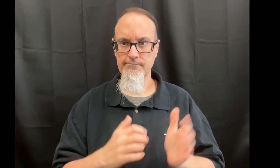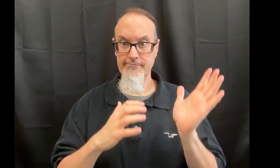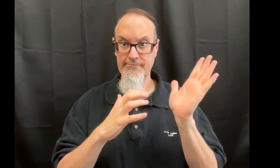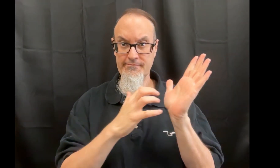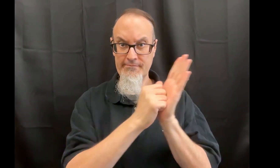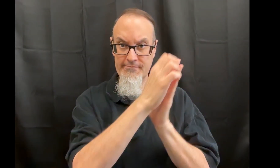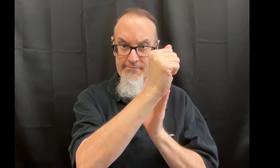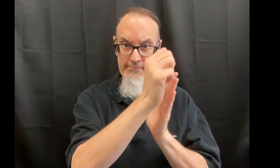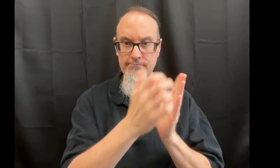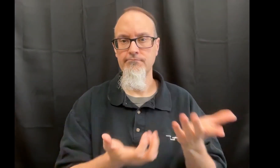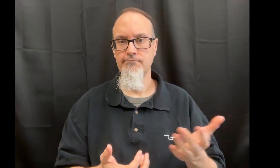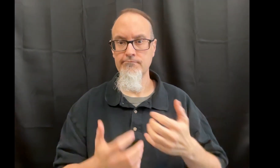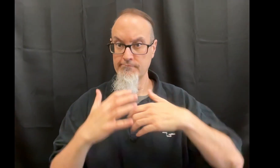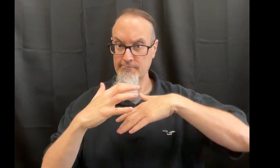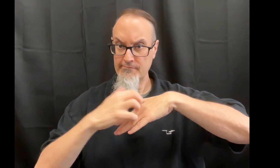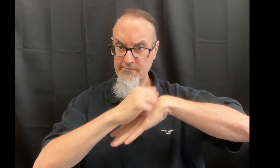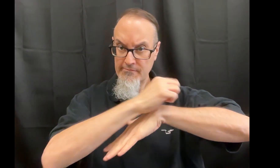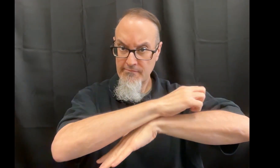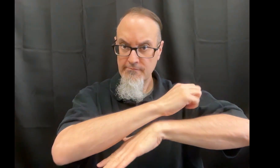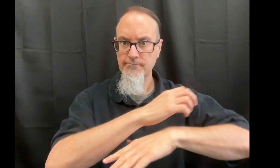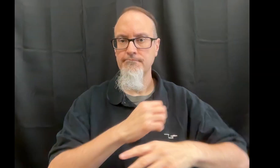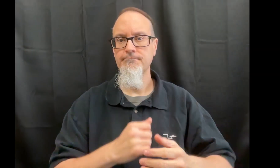CANCER